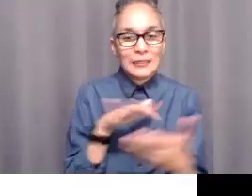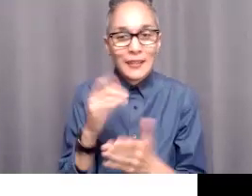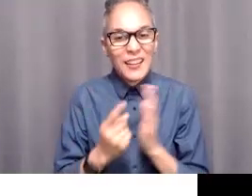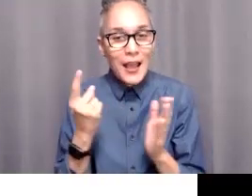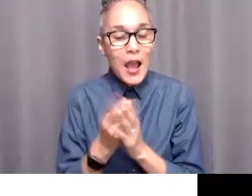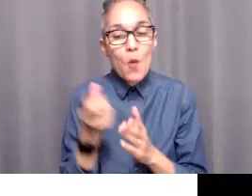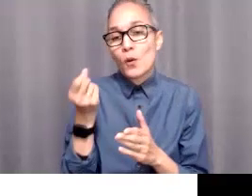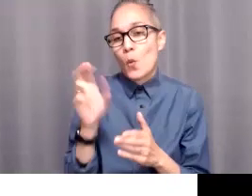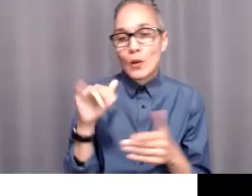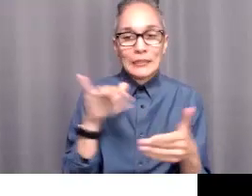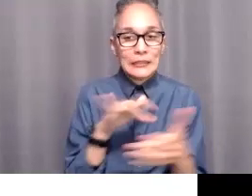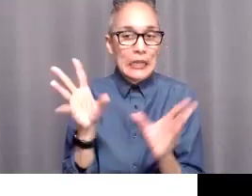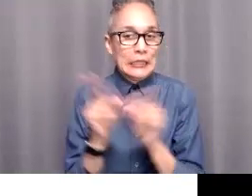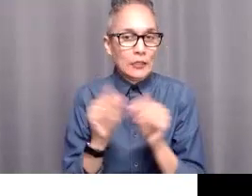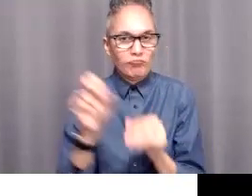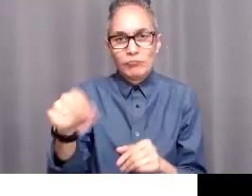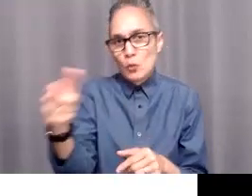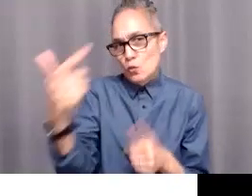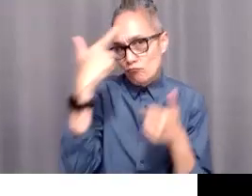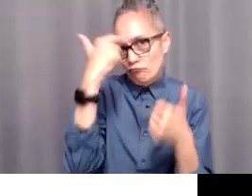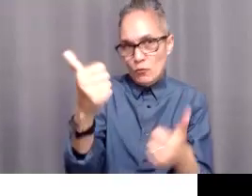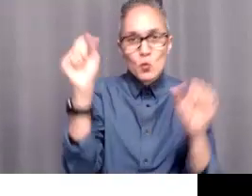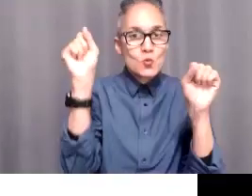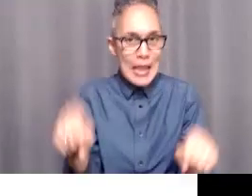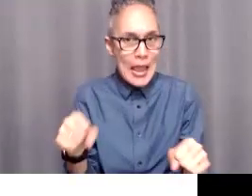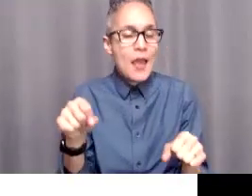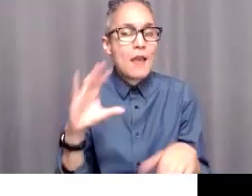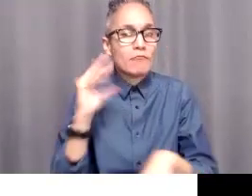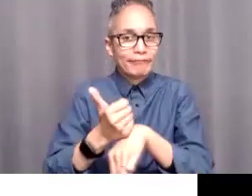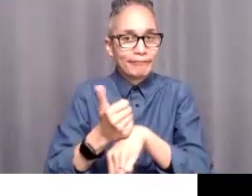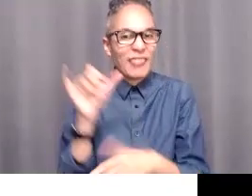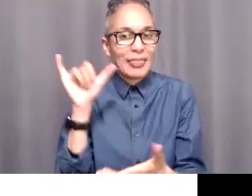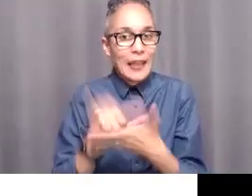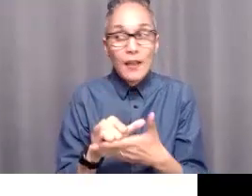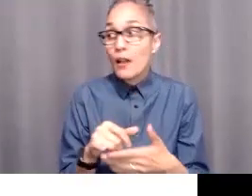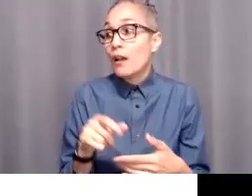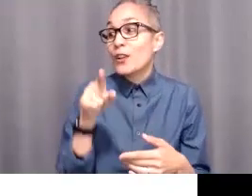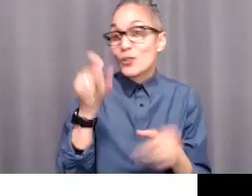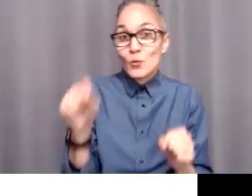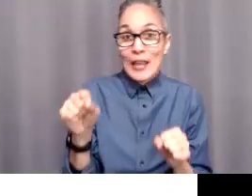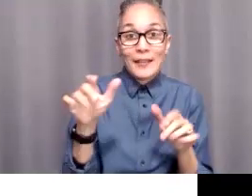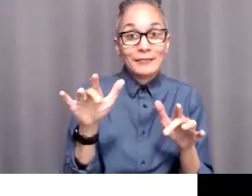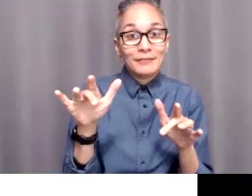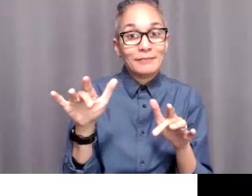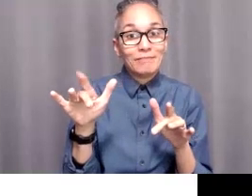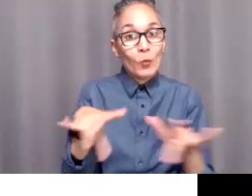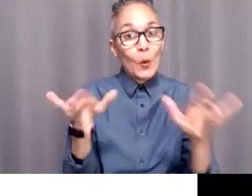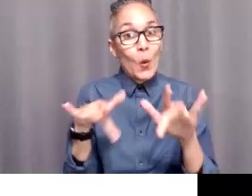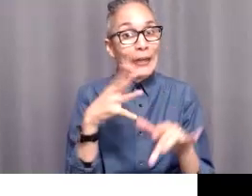You know, you absolutely are free to do that. You could even, you know, record it and, you know, and post it,